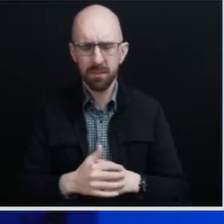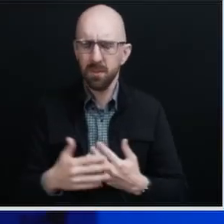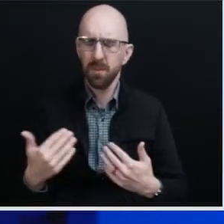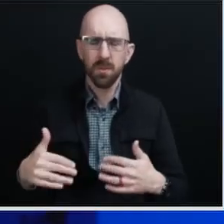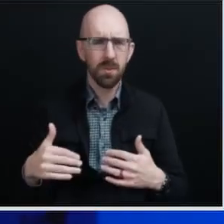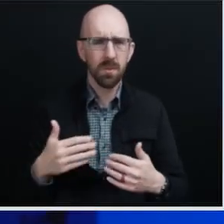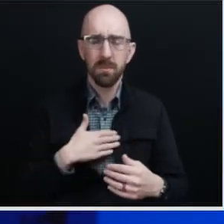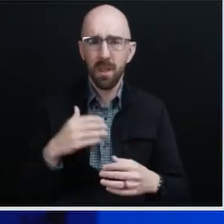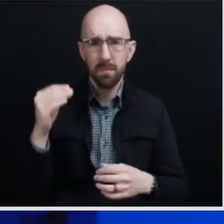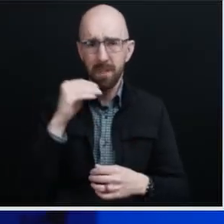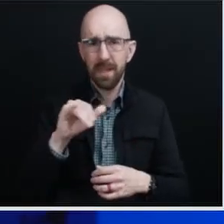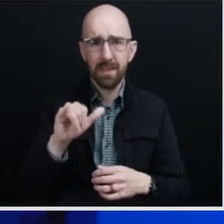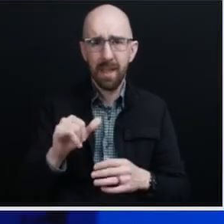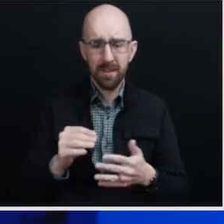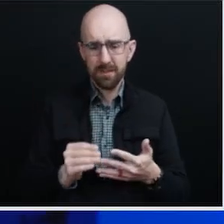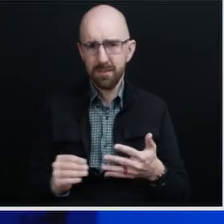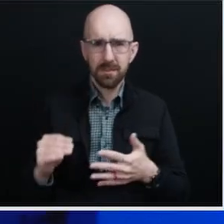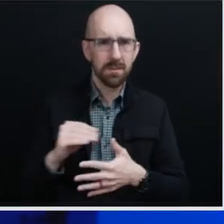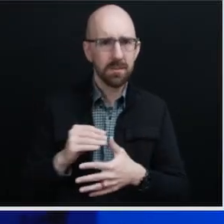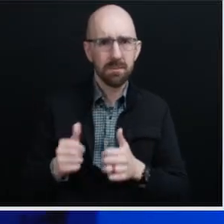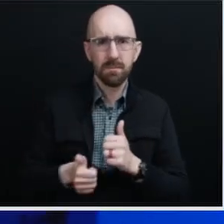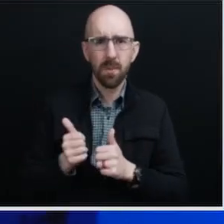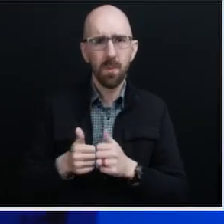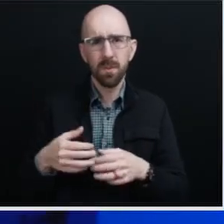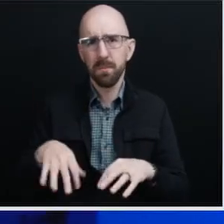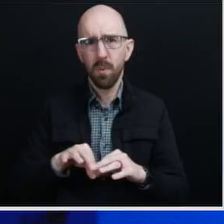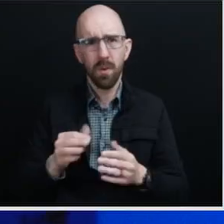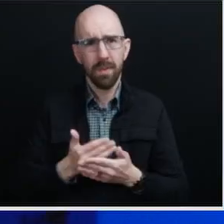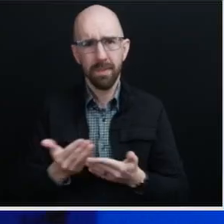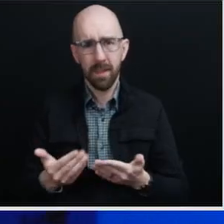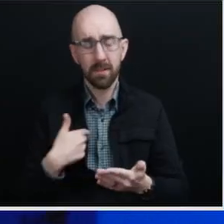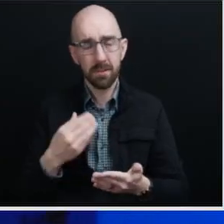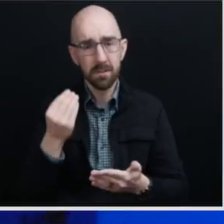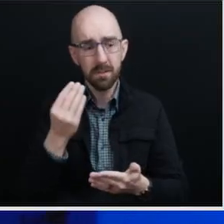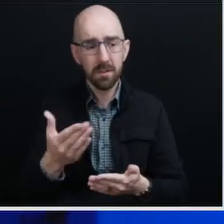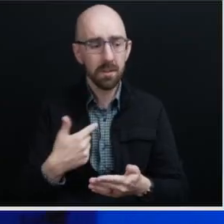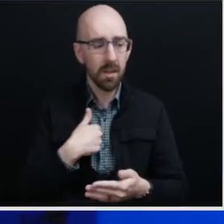of the most important things. You know, I can tell you as a mom of two young kids that just being a